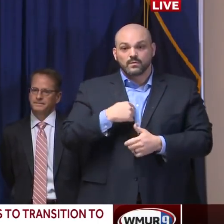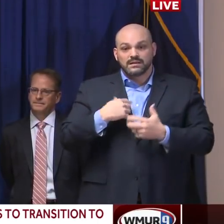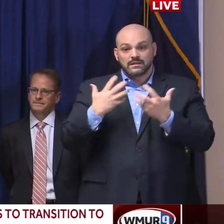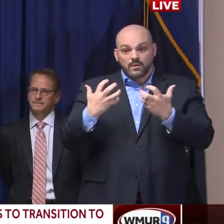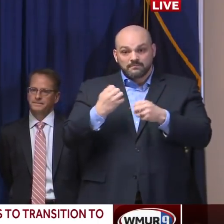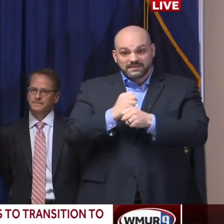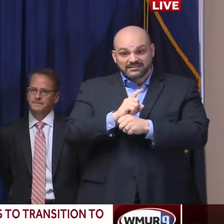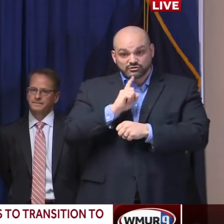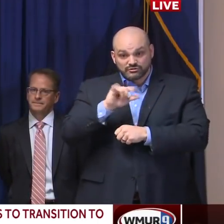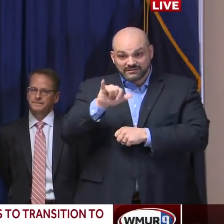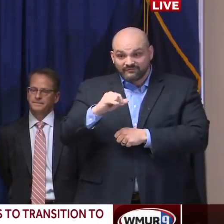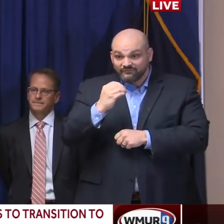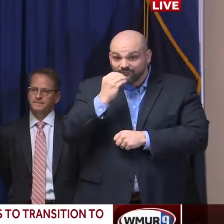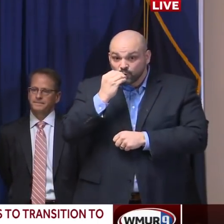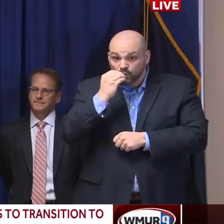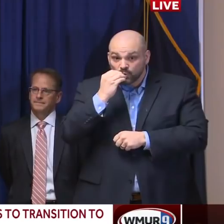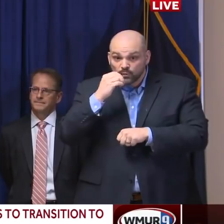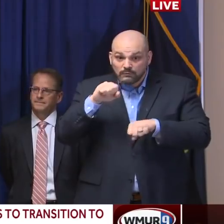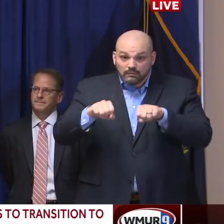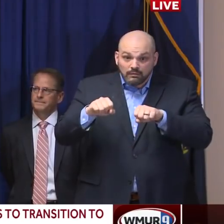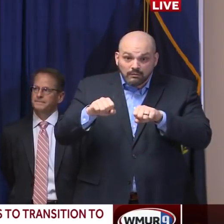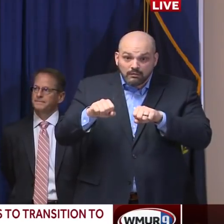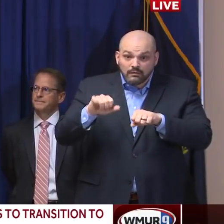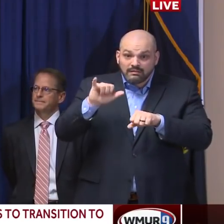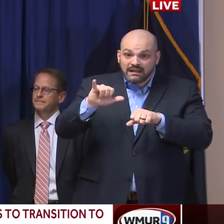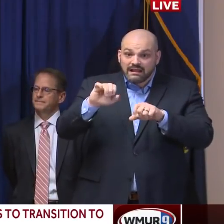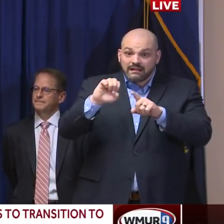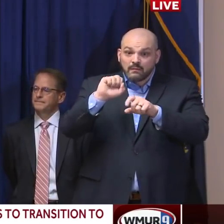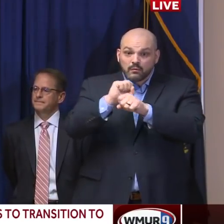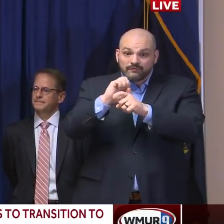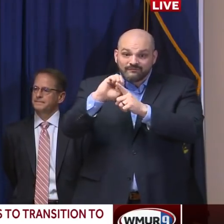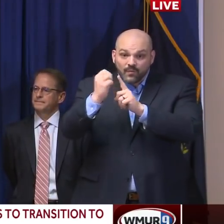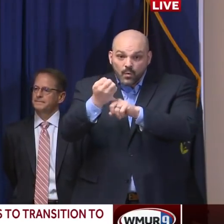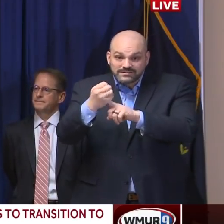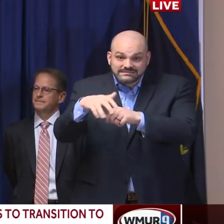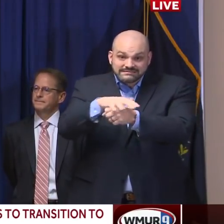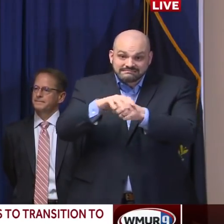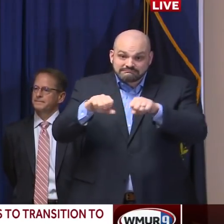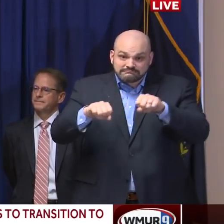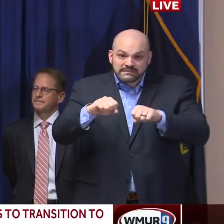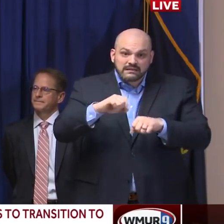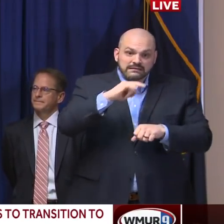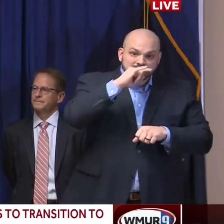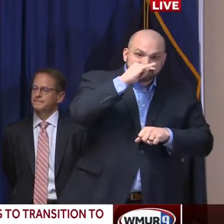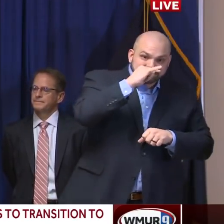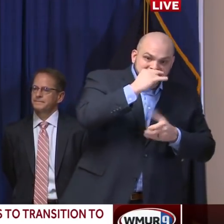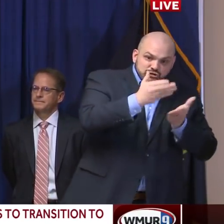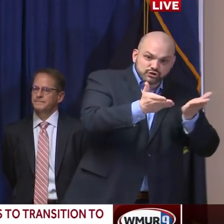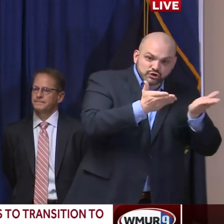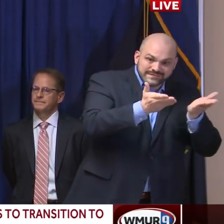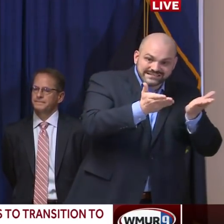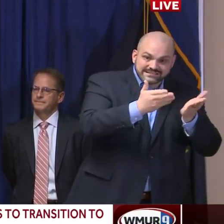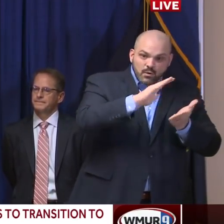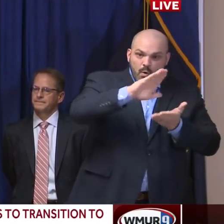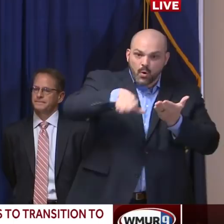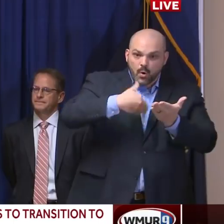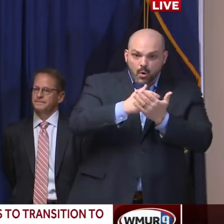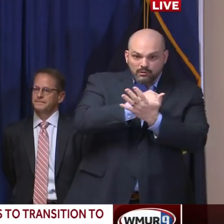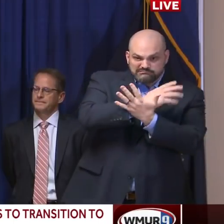WE WORK VERY CAREFULLY TO ENSURE MANY OF THE OTHER ISSUES THAT SURROUND THIS CHANGE OUR ADDRESS, SUCH AS FOOD AND SECURITY, WORKFORCE ISSUES, CHILD WELFARE SERVICES.